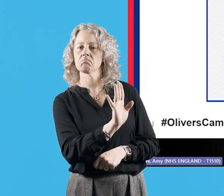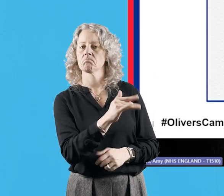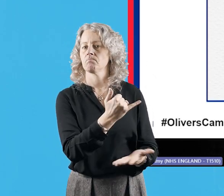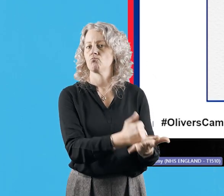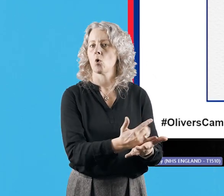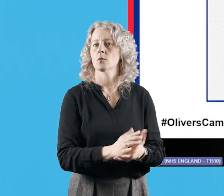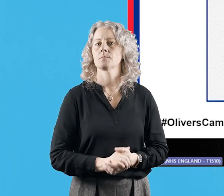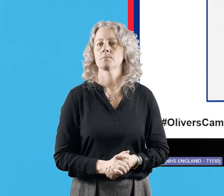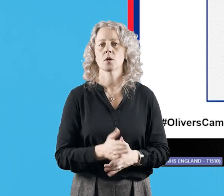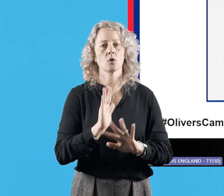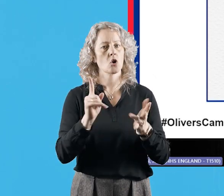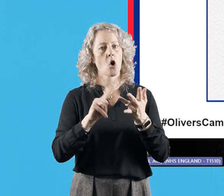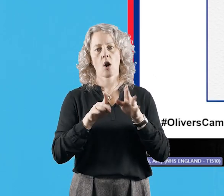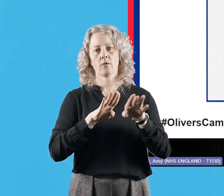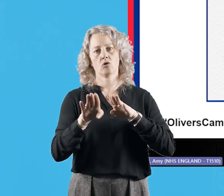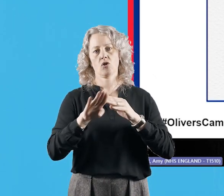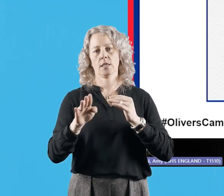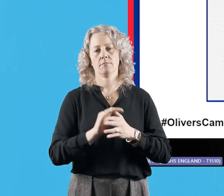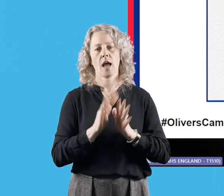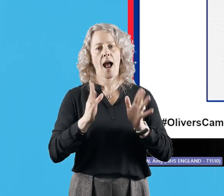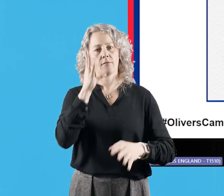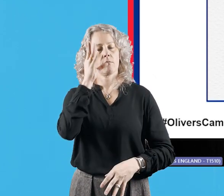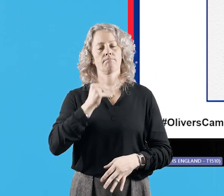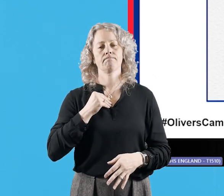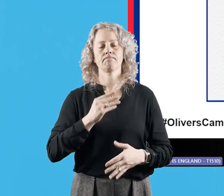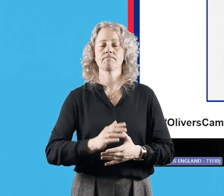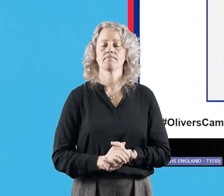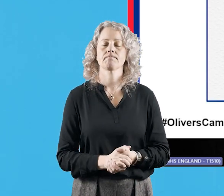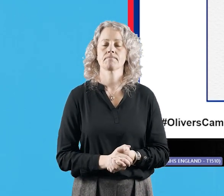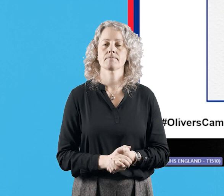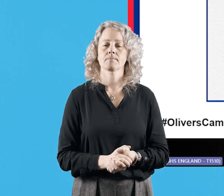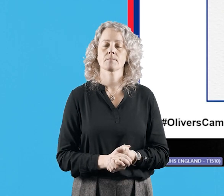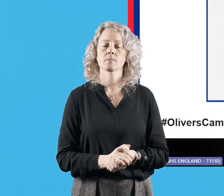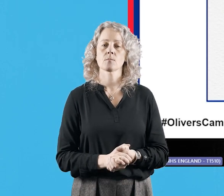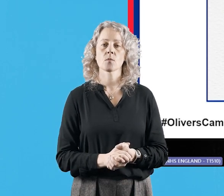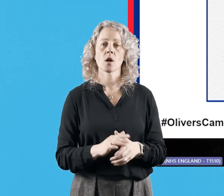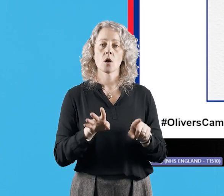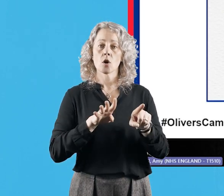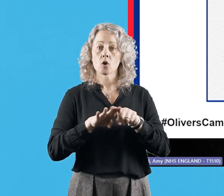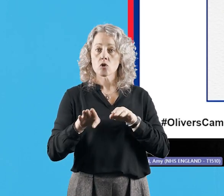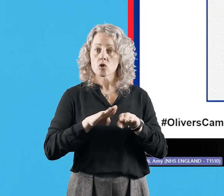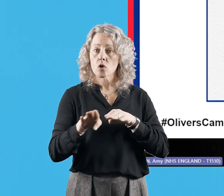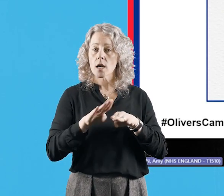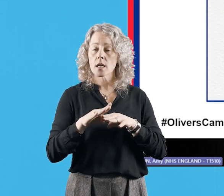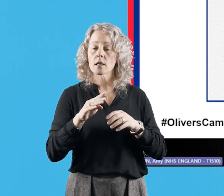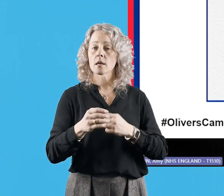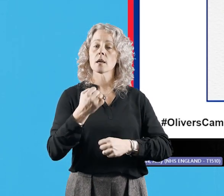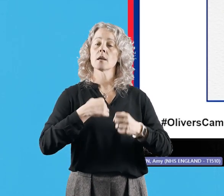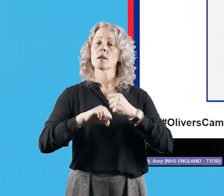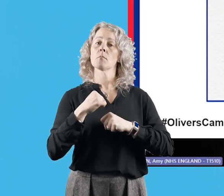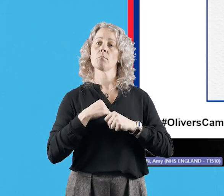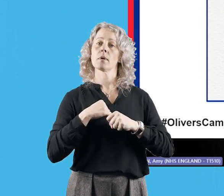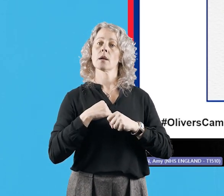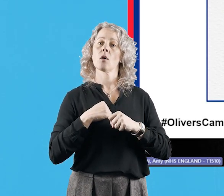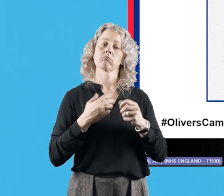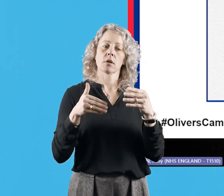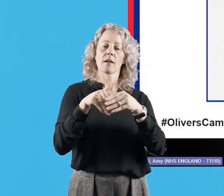training, it's not Oliver's training. In fact you need to tell us because we were going to deal with that. The training will become part of the staff passport